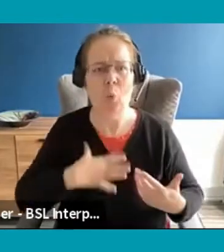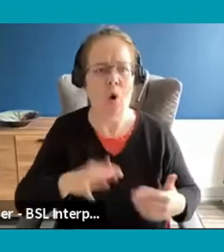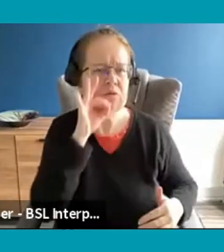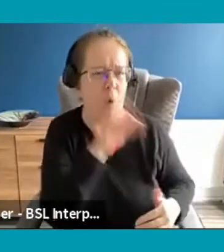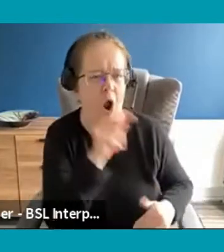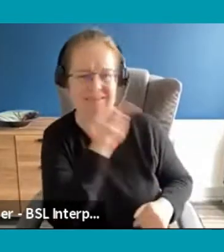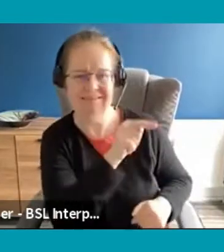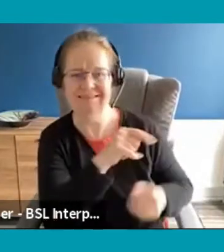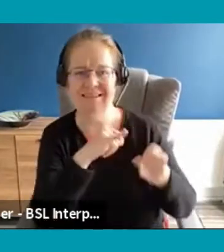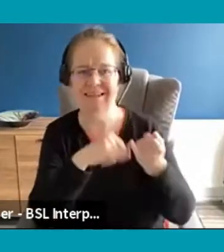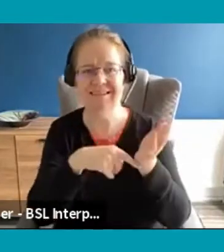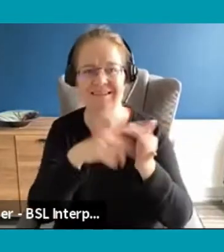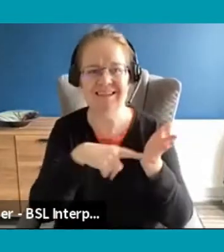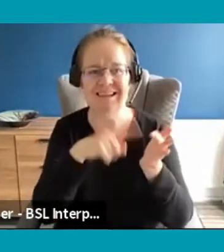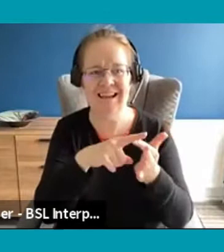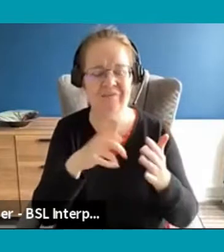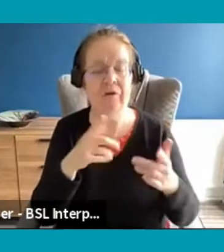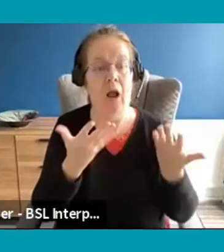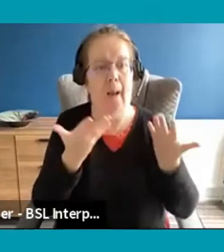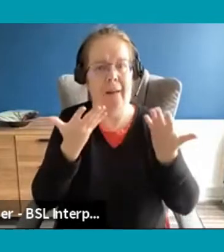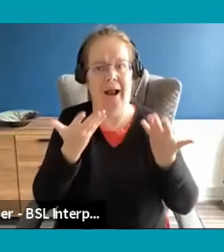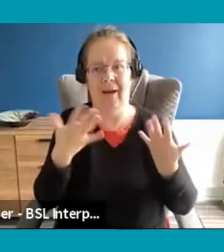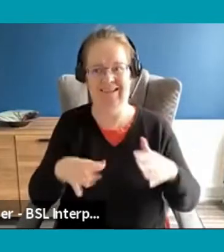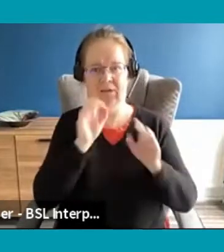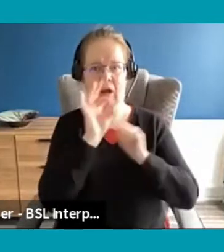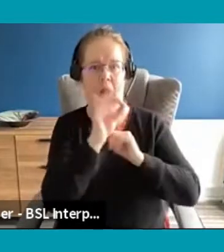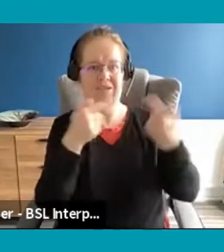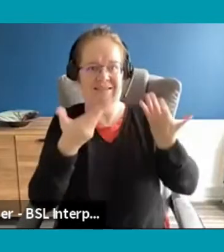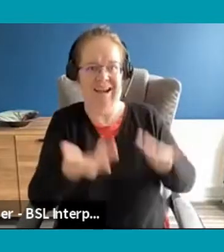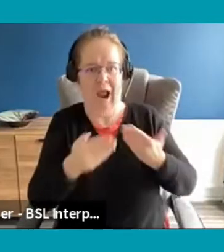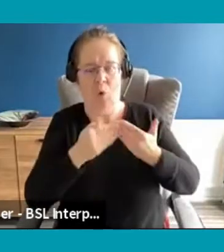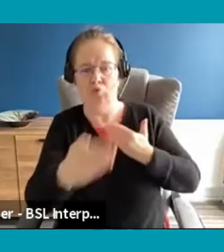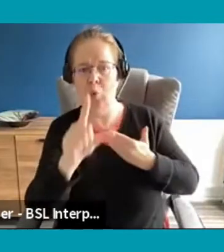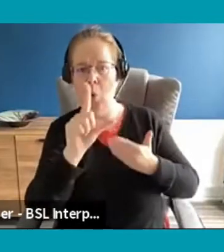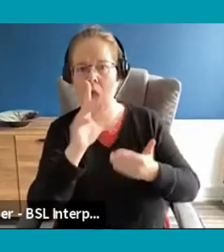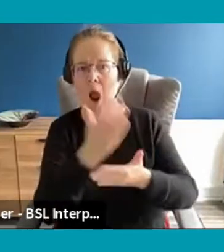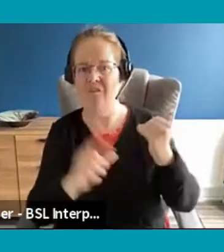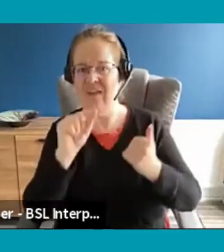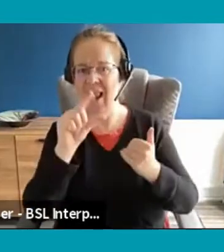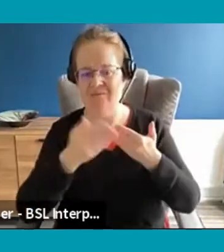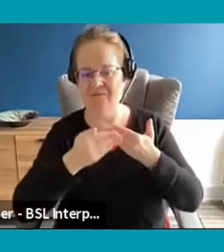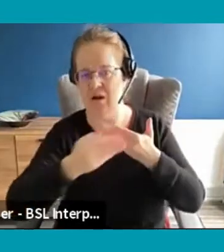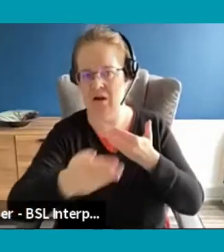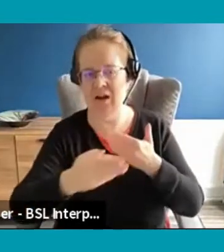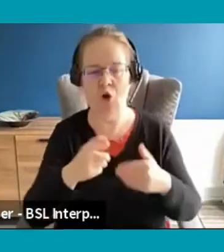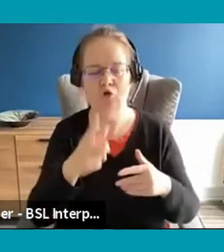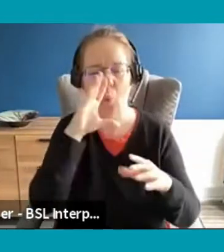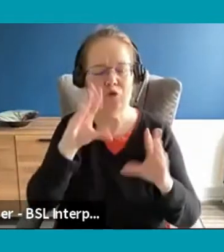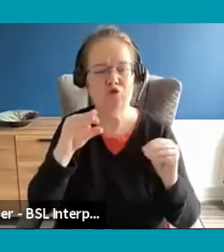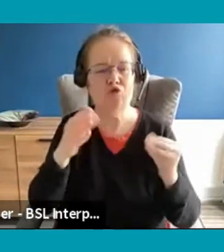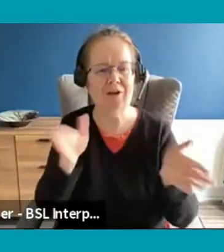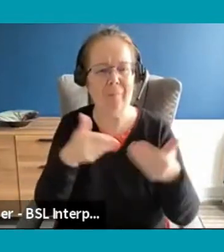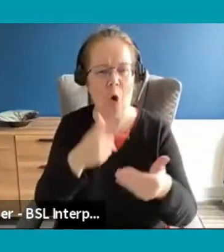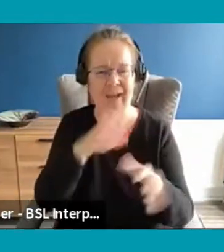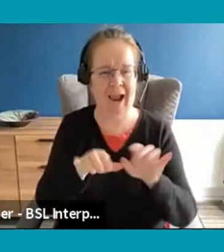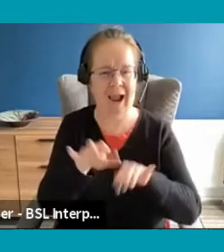please do so between now and 11:30 Just pop it in the chat box, but we will also have an opportunity for